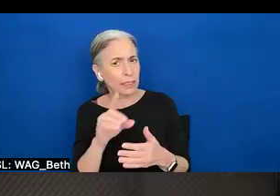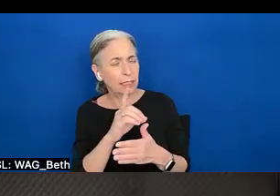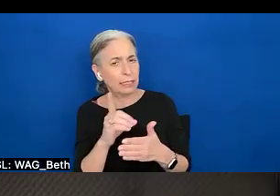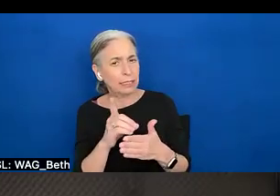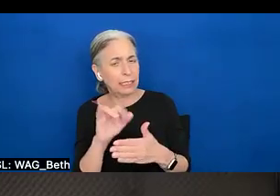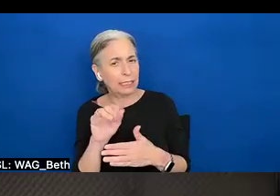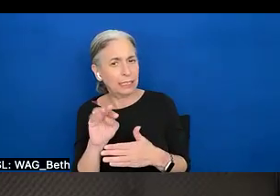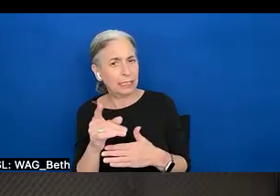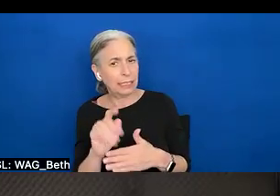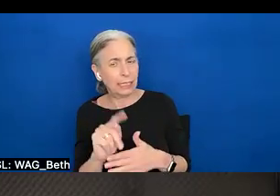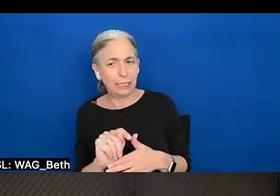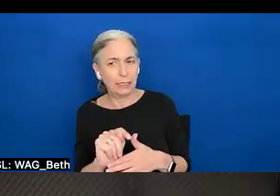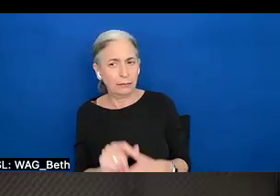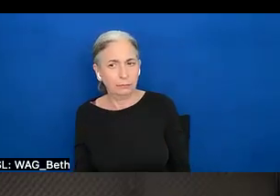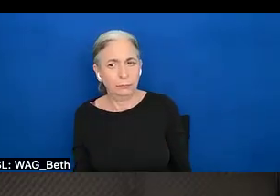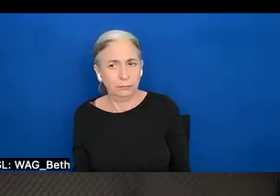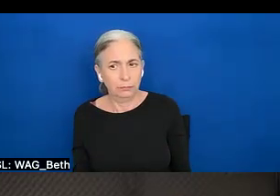isn't an option in Acrobat?